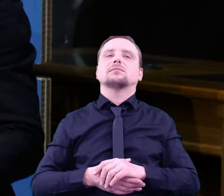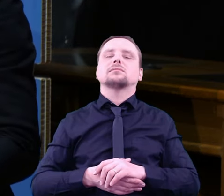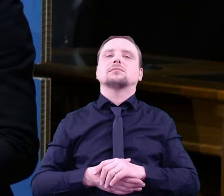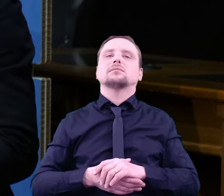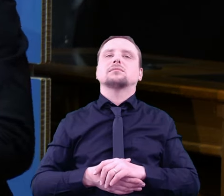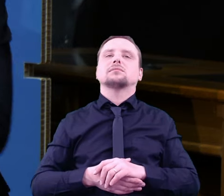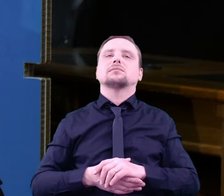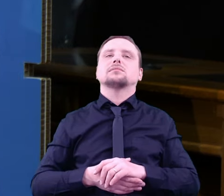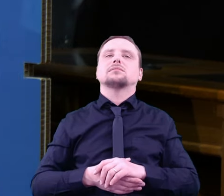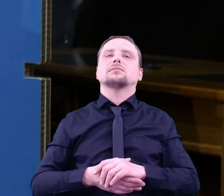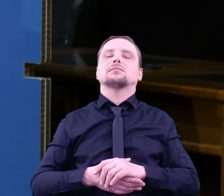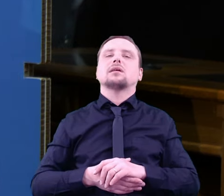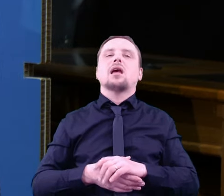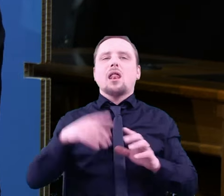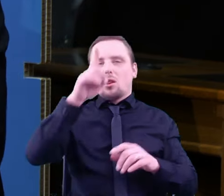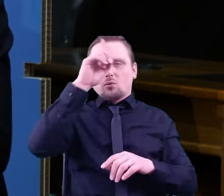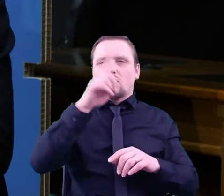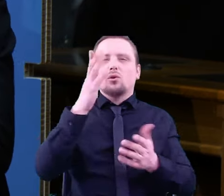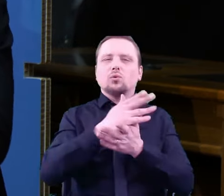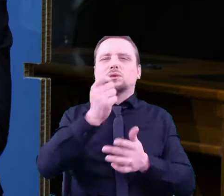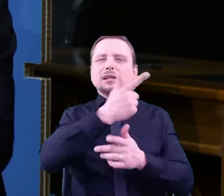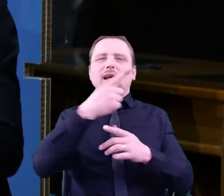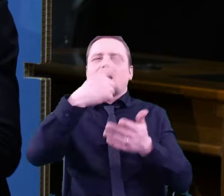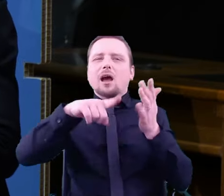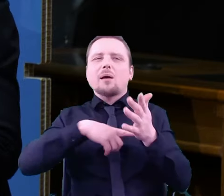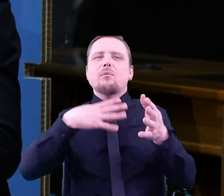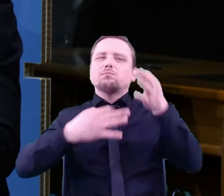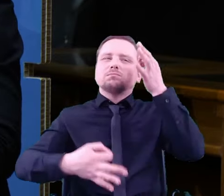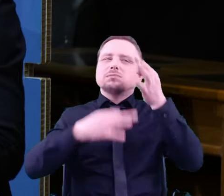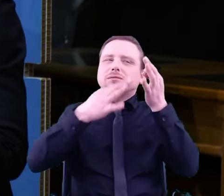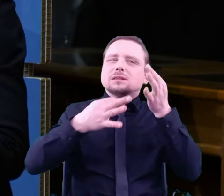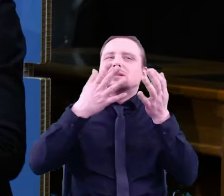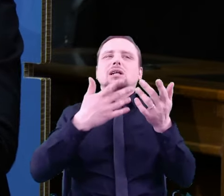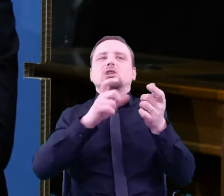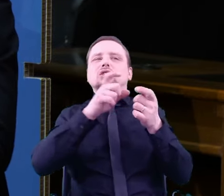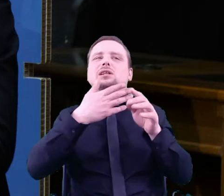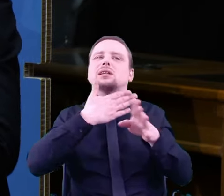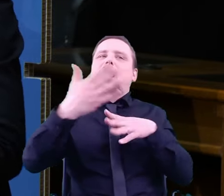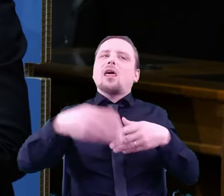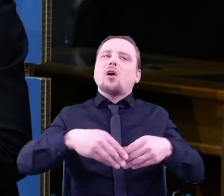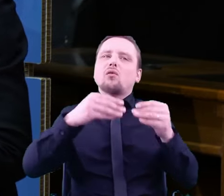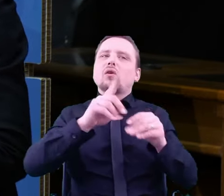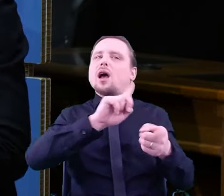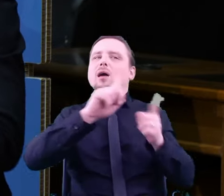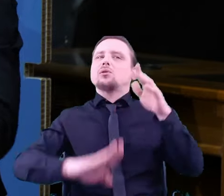with the question of whether to continue development or not in order to protect itself from similar situations.